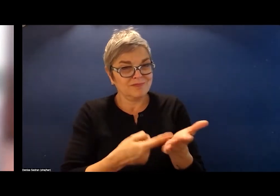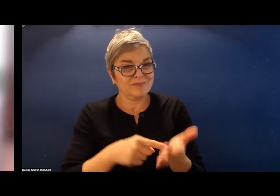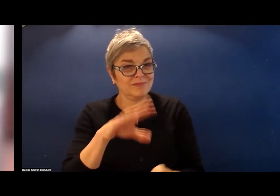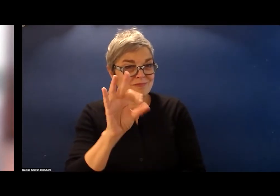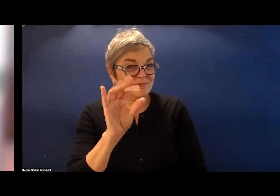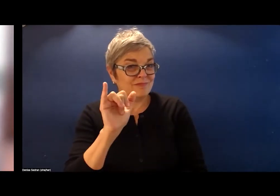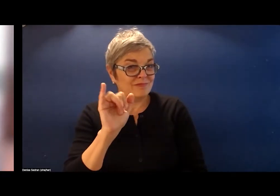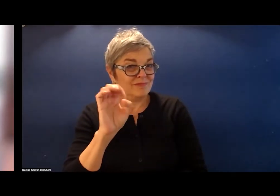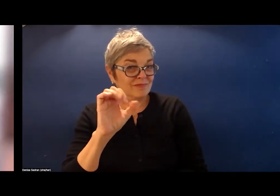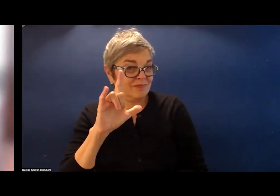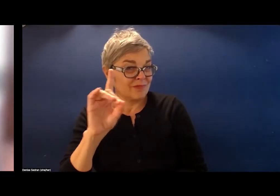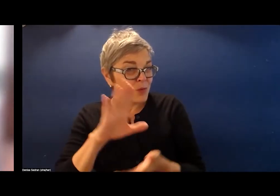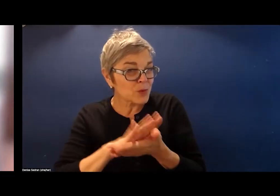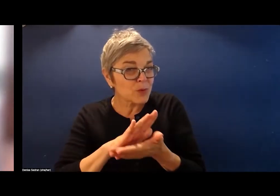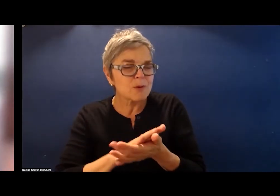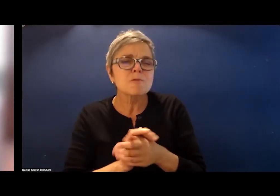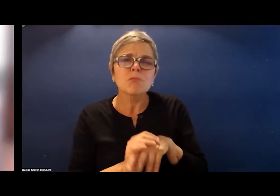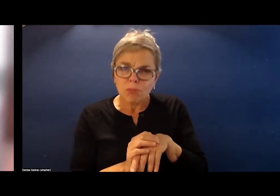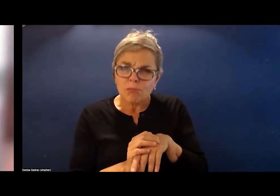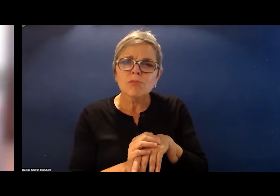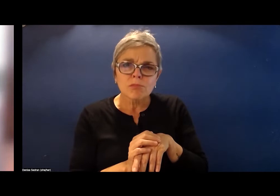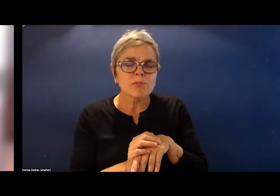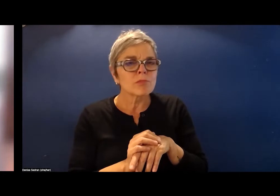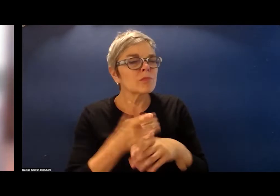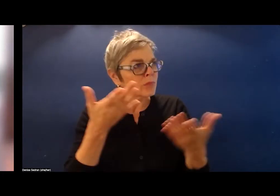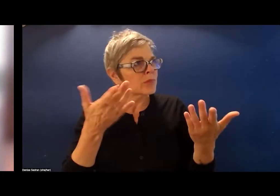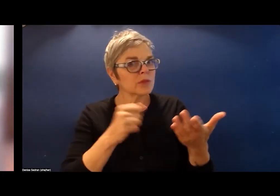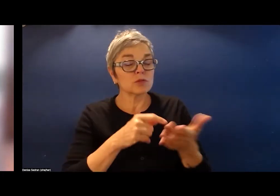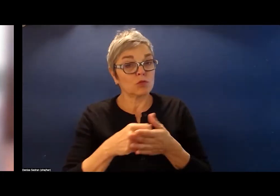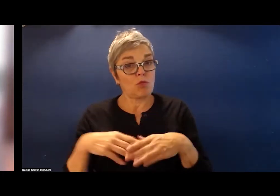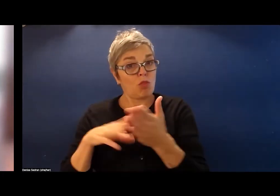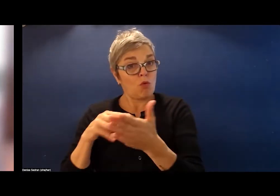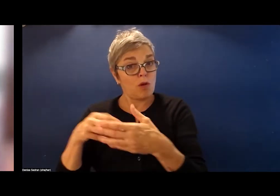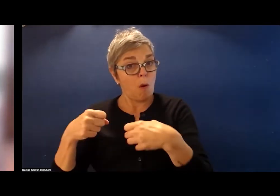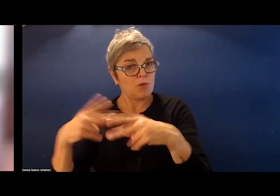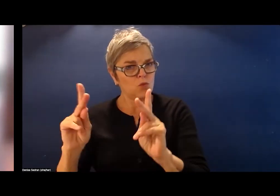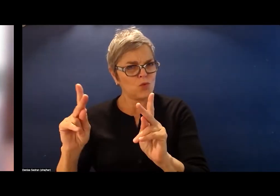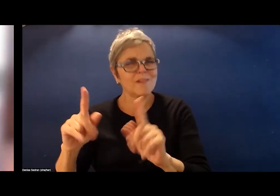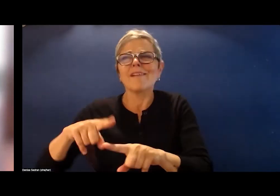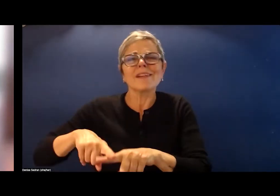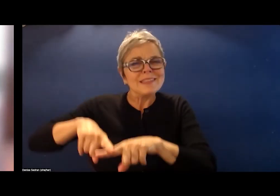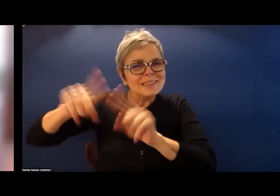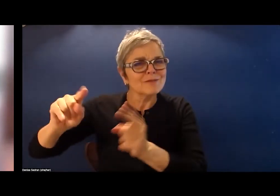it was going to be a learning opportunity in a different geographic space, at least different